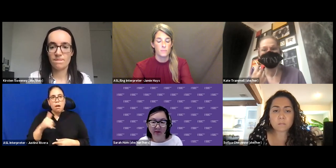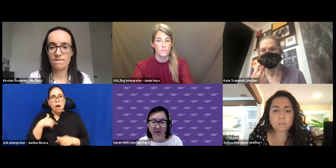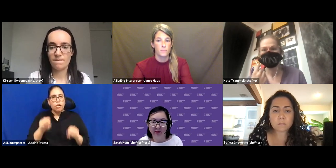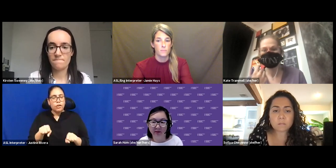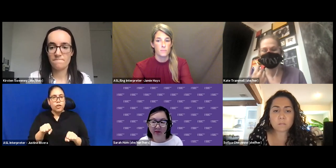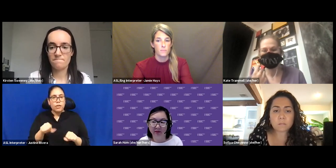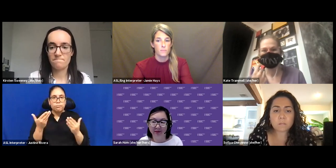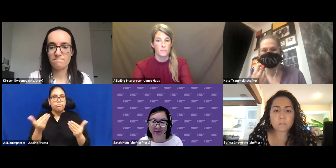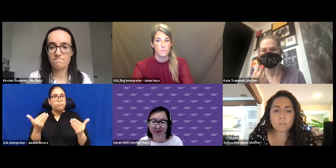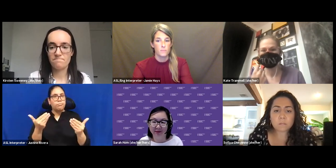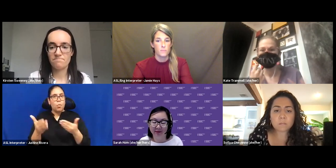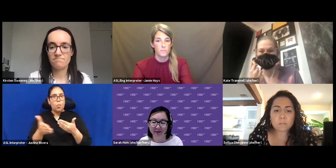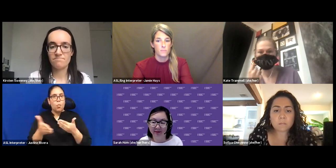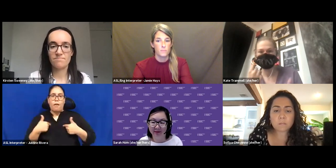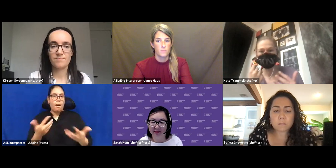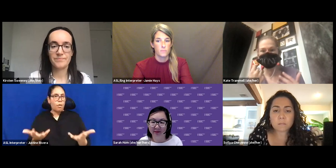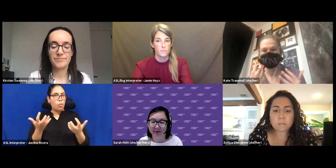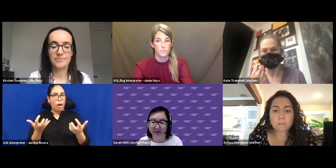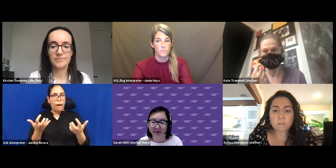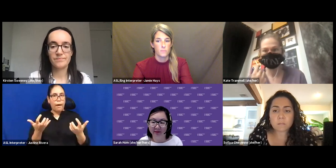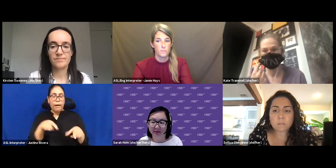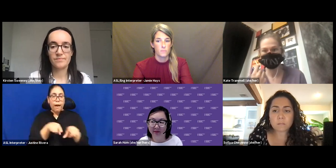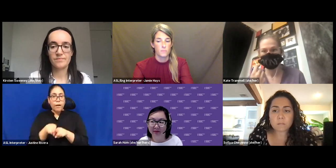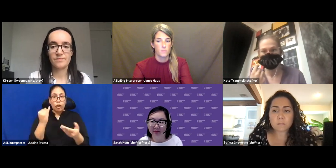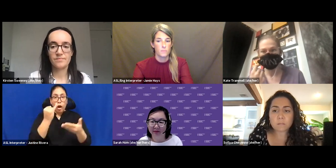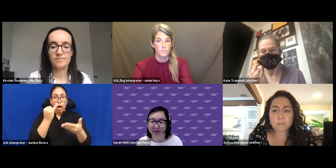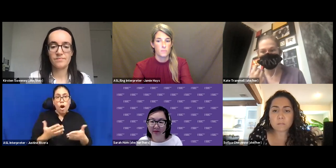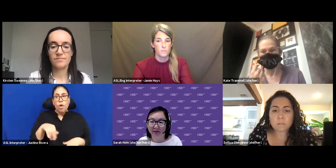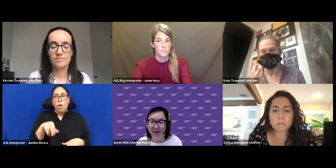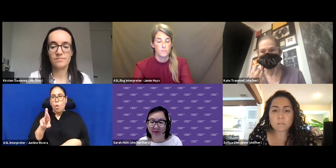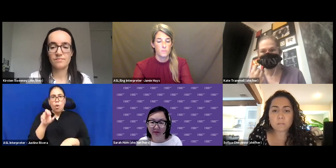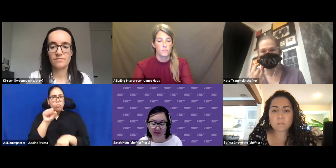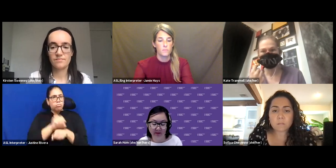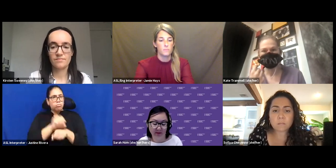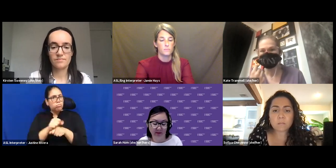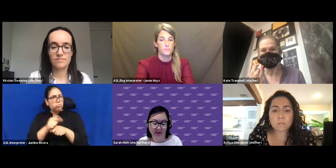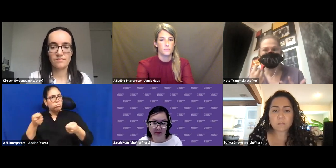wanted to be as an artist or an administrator and just do